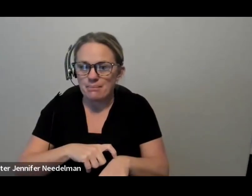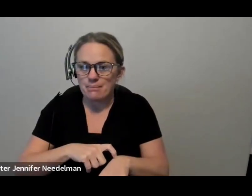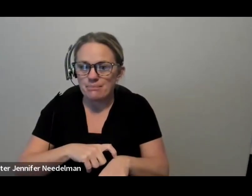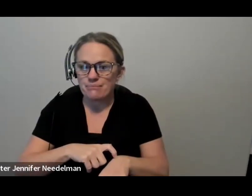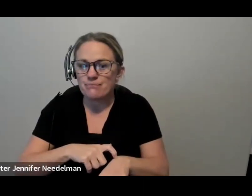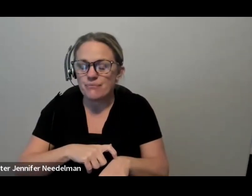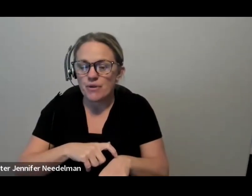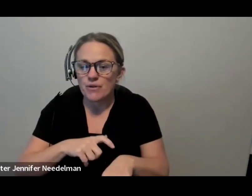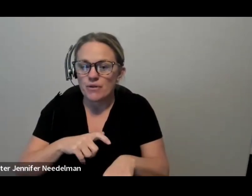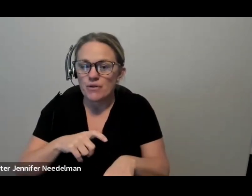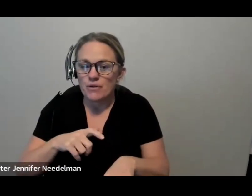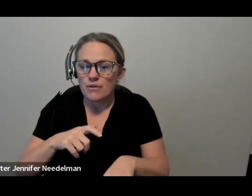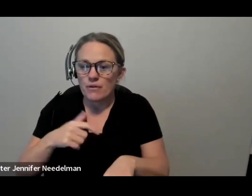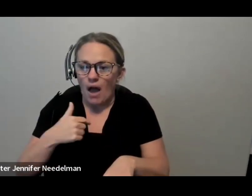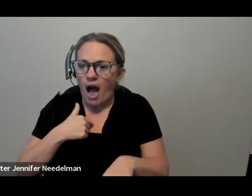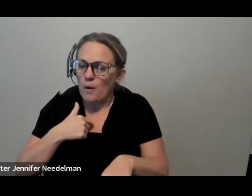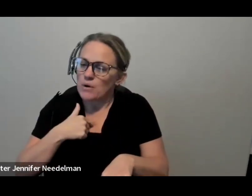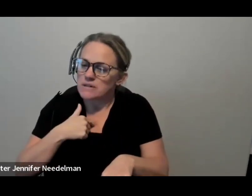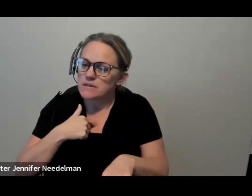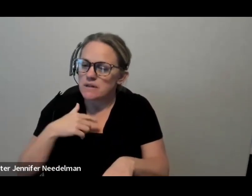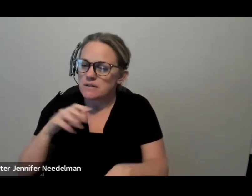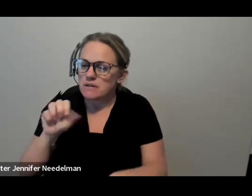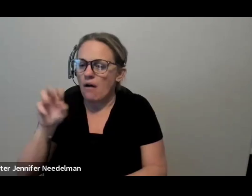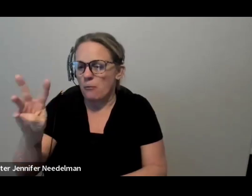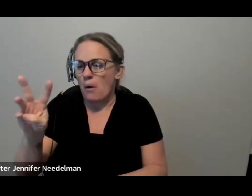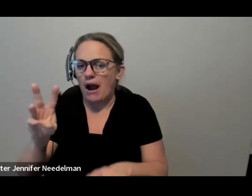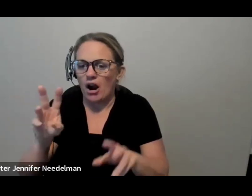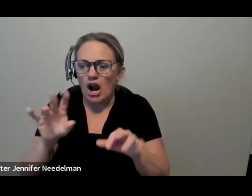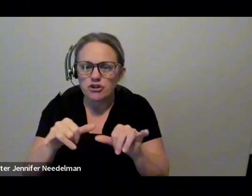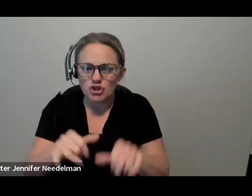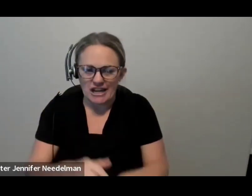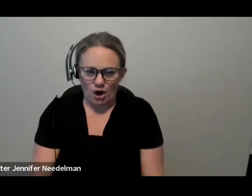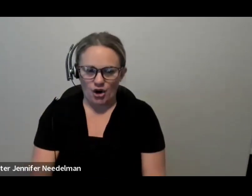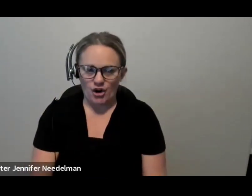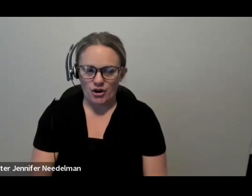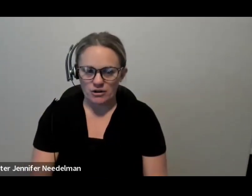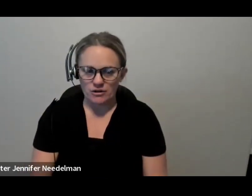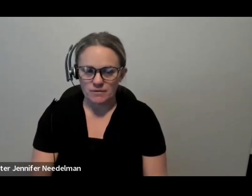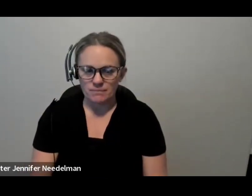a software engineer. So I just saw, I